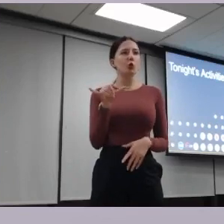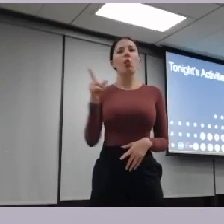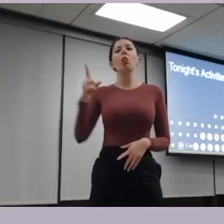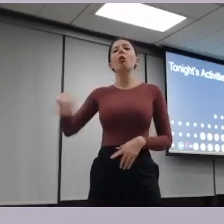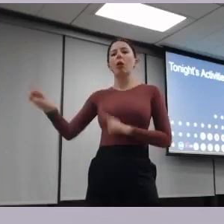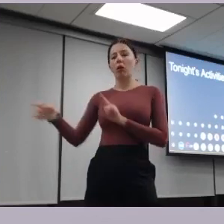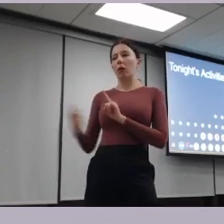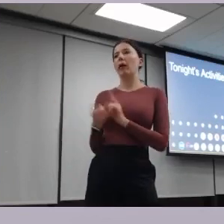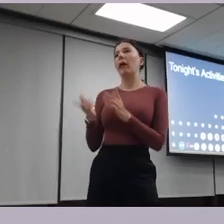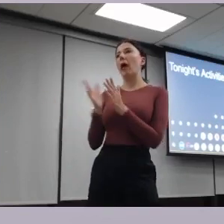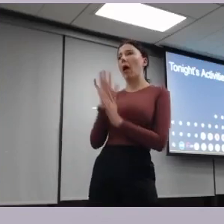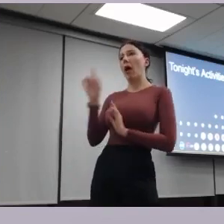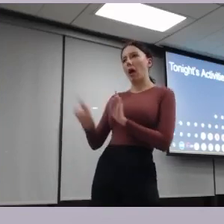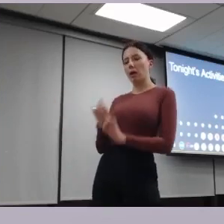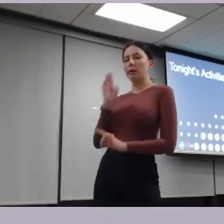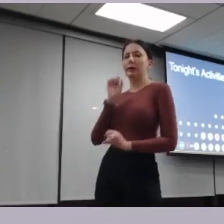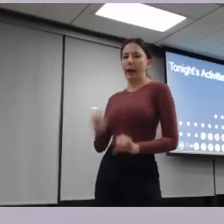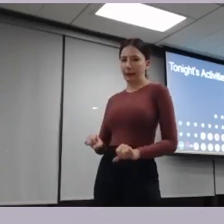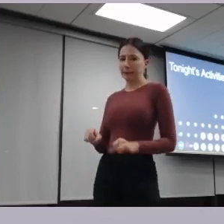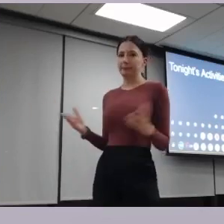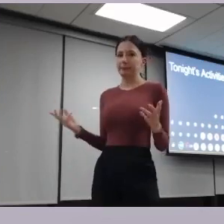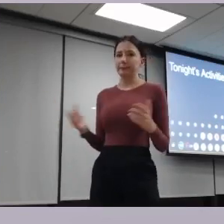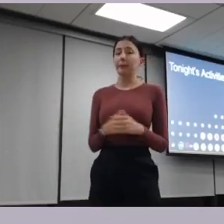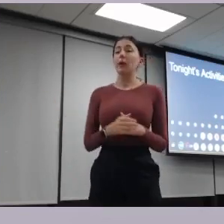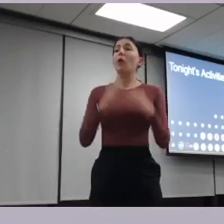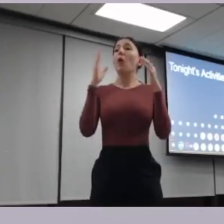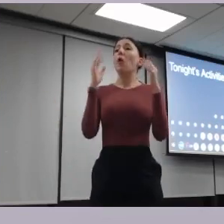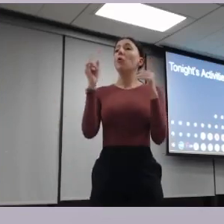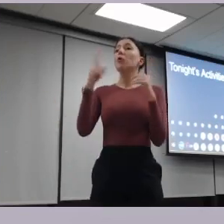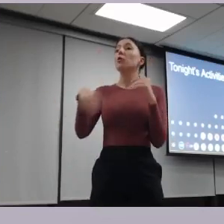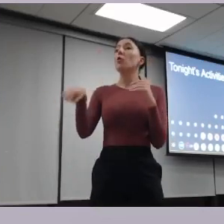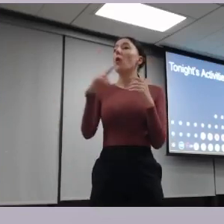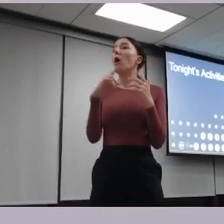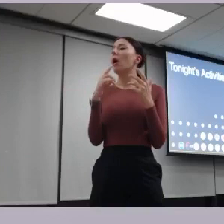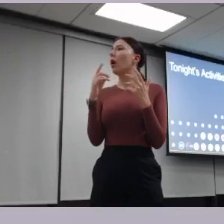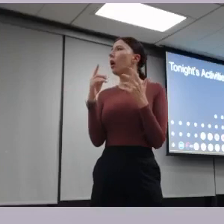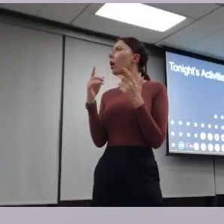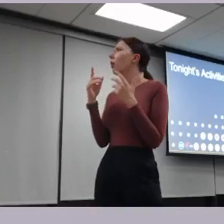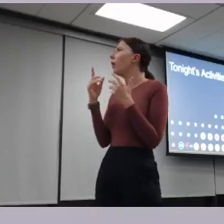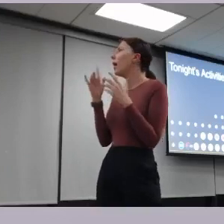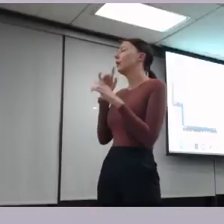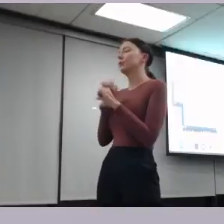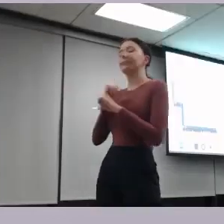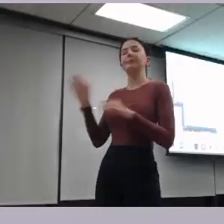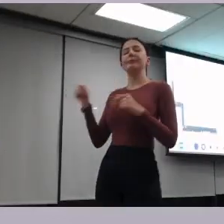Hopefully you all have had received a so you can go to the next slide,